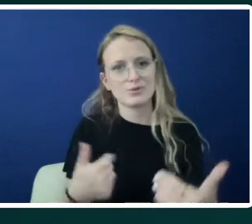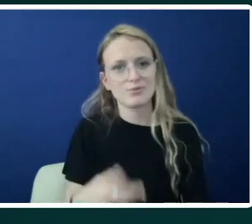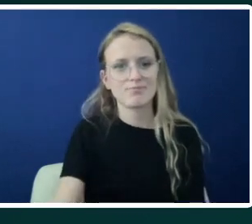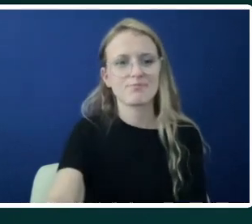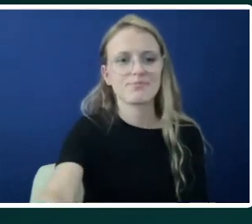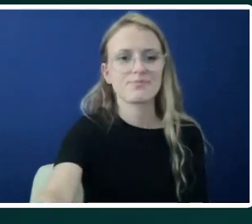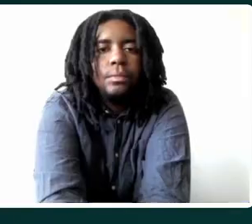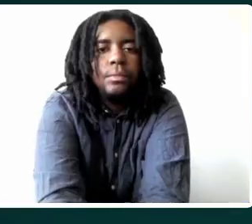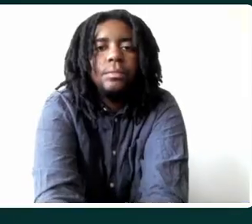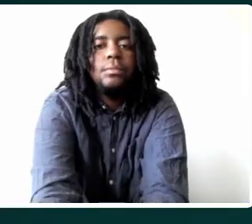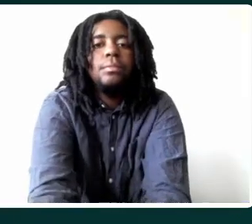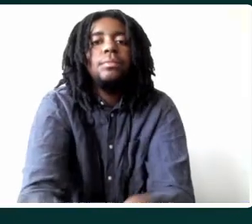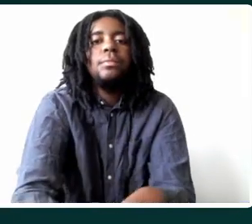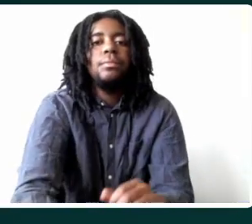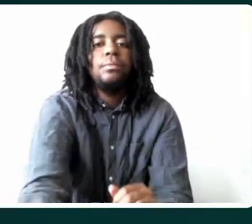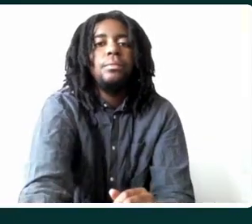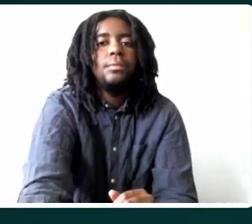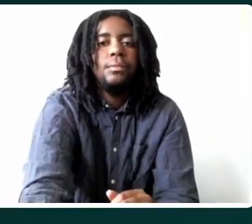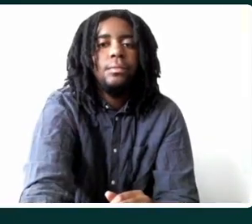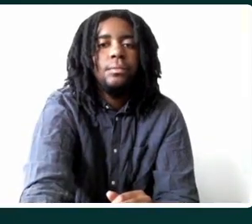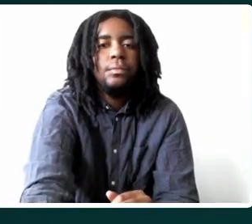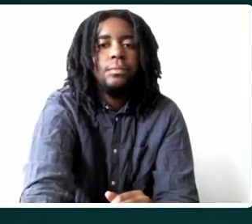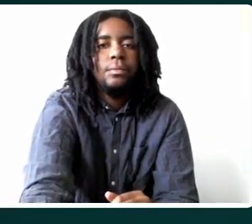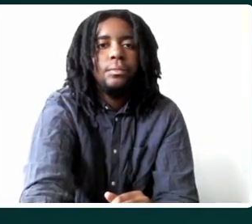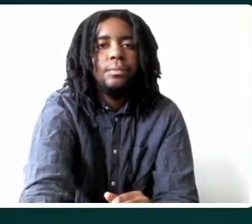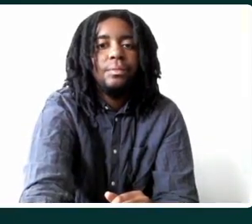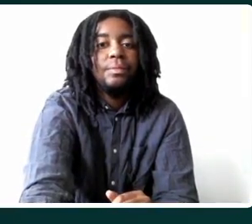about actually relates to one of the questions. There are so many questions in the chat. I know,